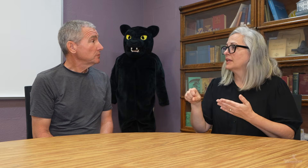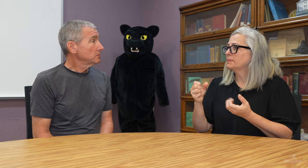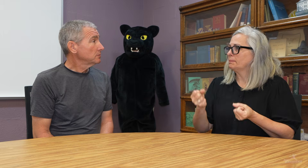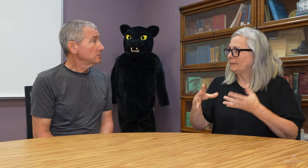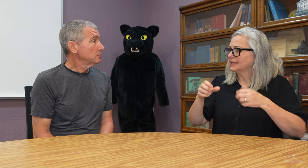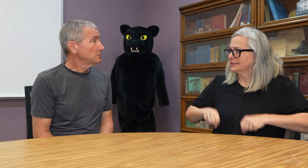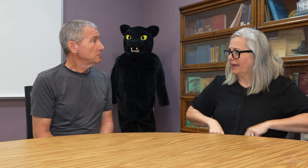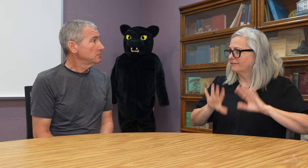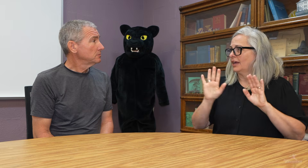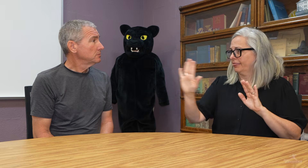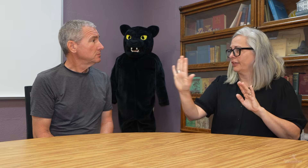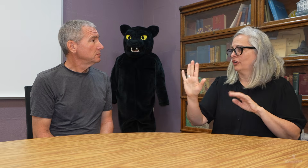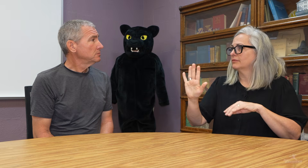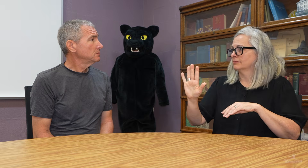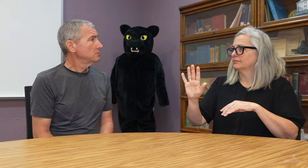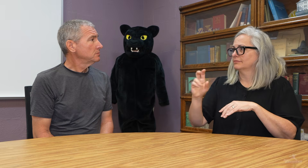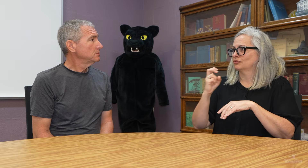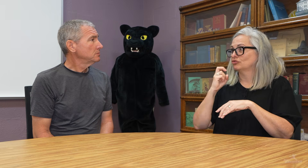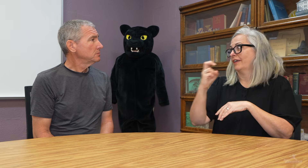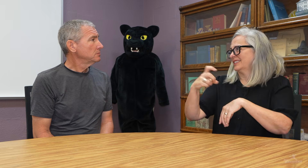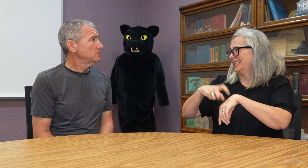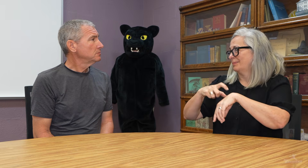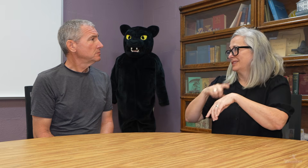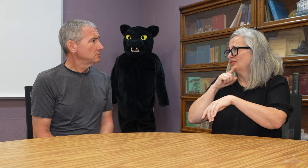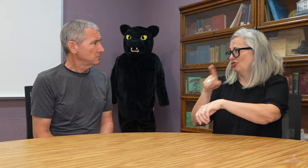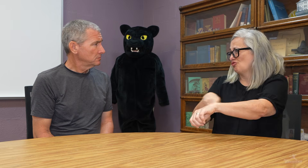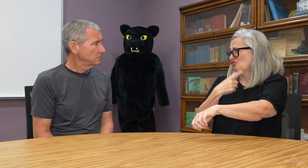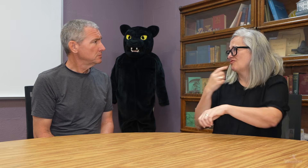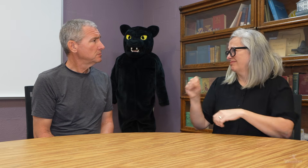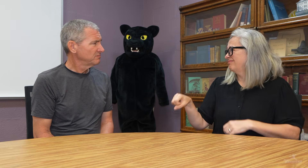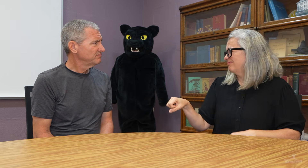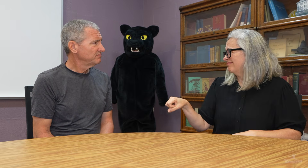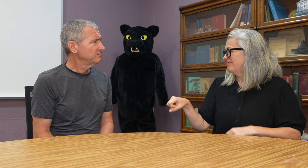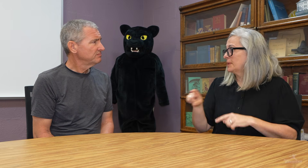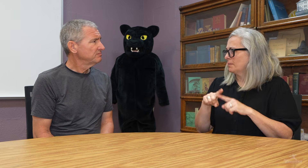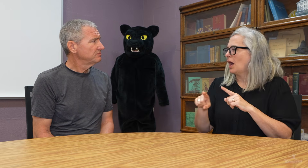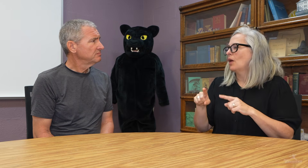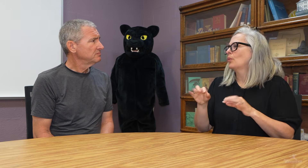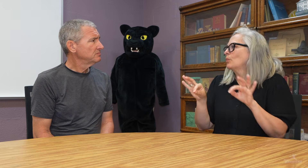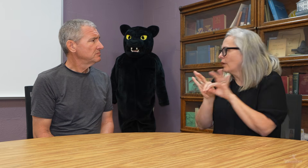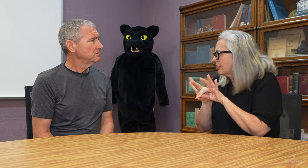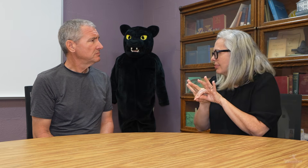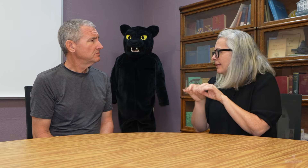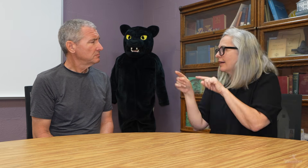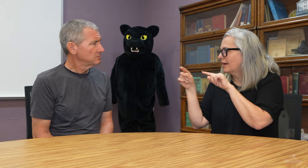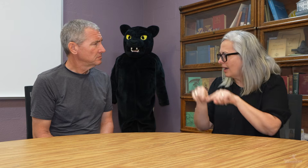Many sacrifice their time traveling just to attend here. The trips are long, but it’s worth it.